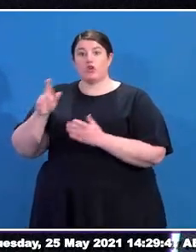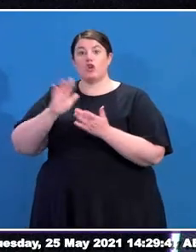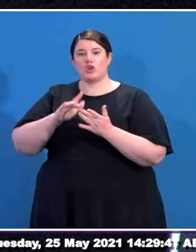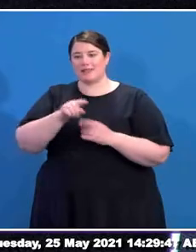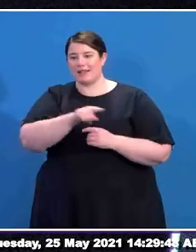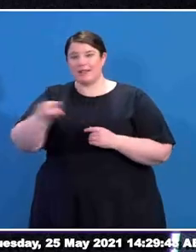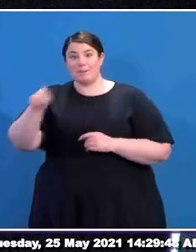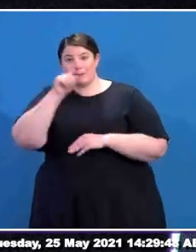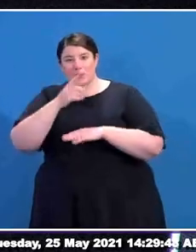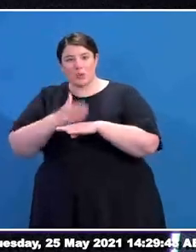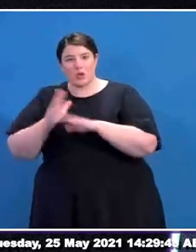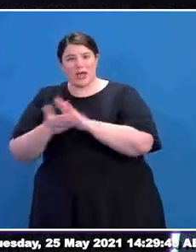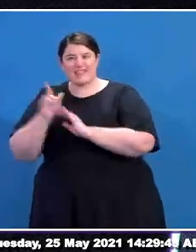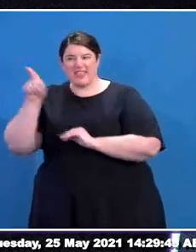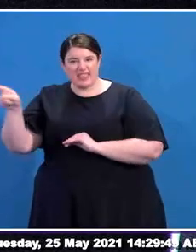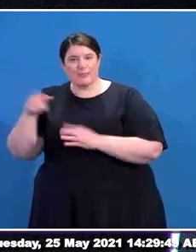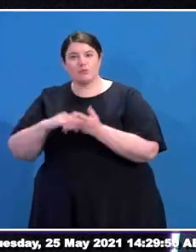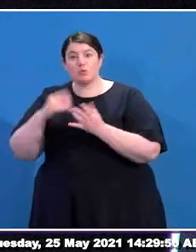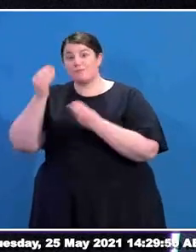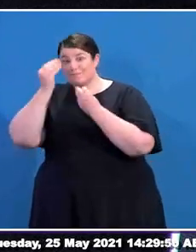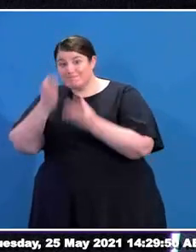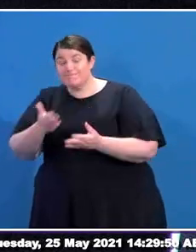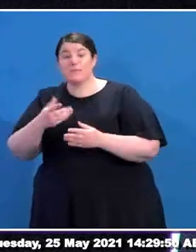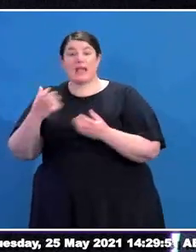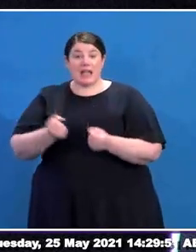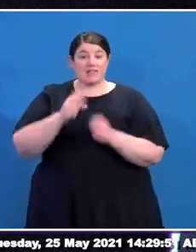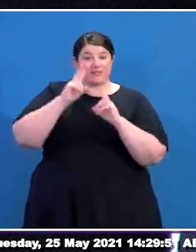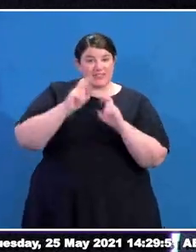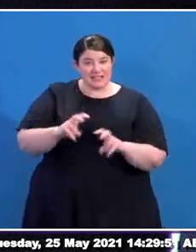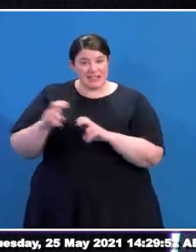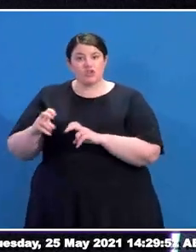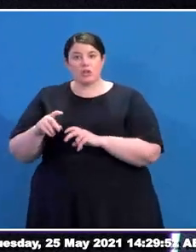them know that there is an investigation and they will be contacted by me and